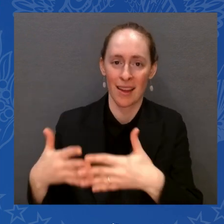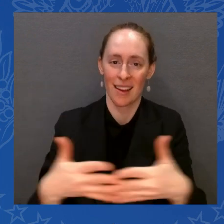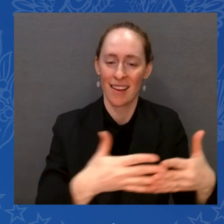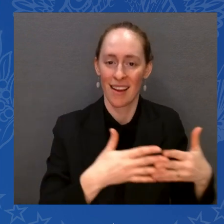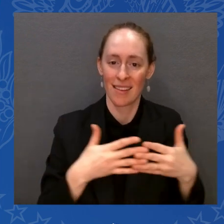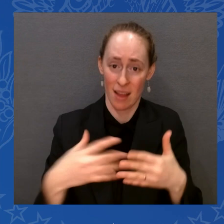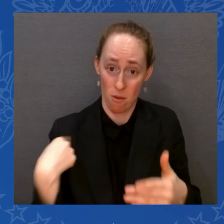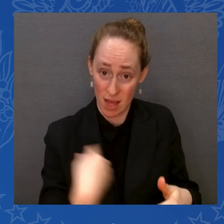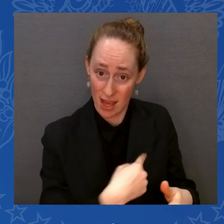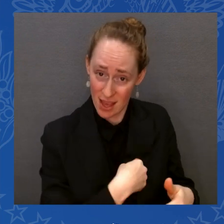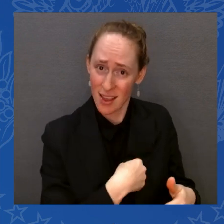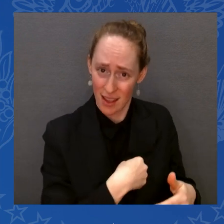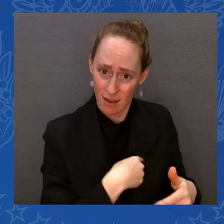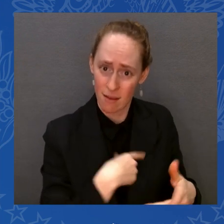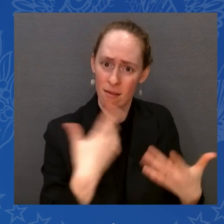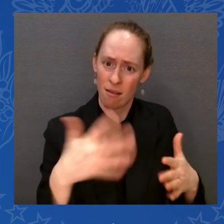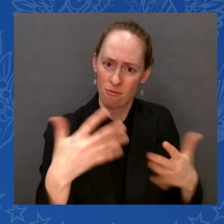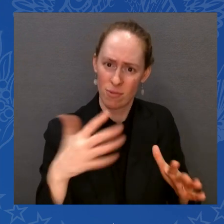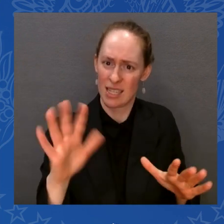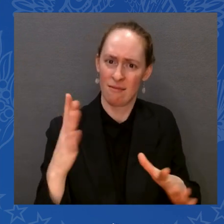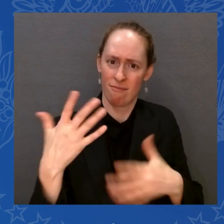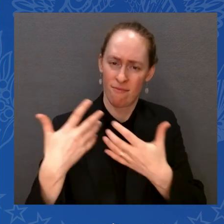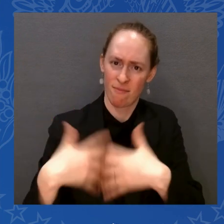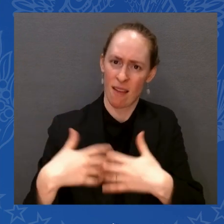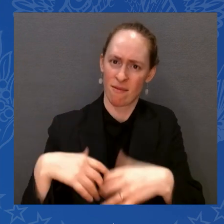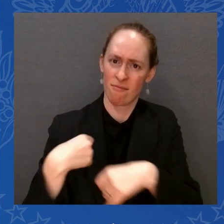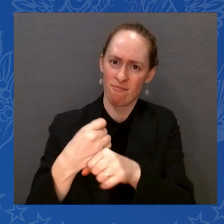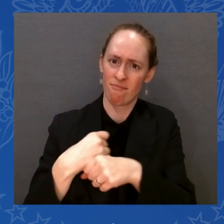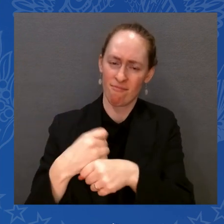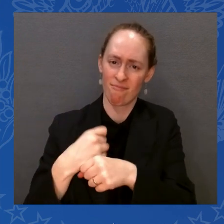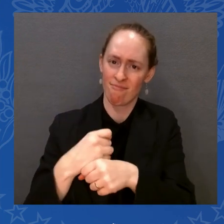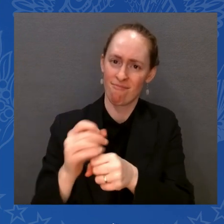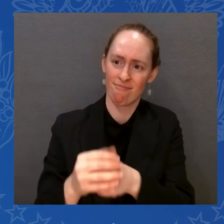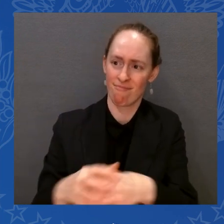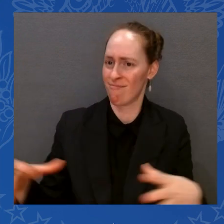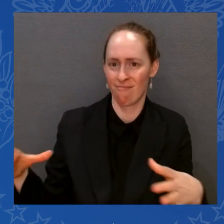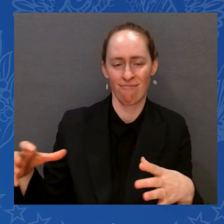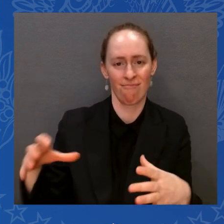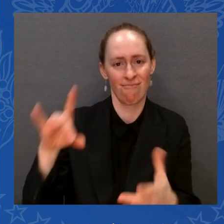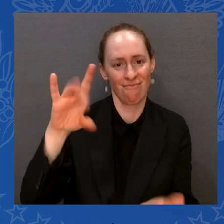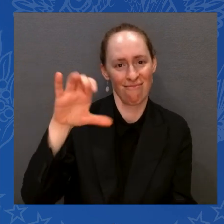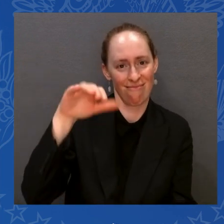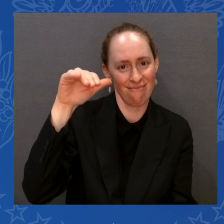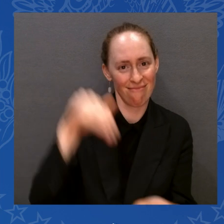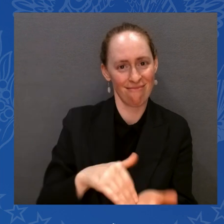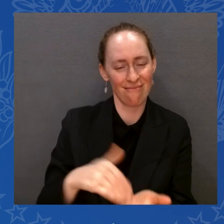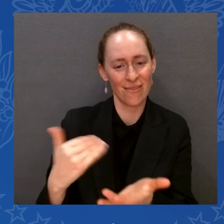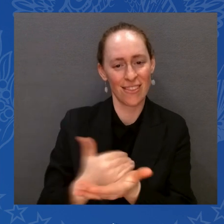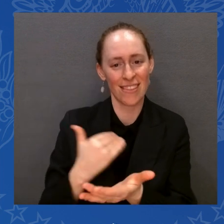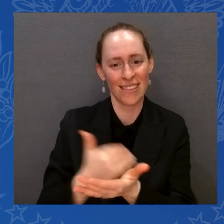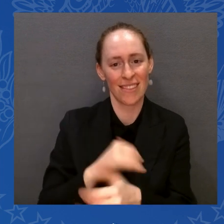Where -- I mean it sincerely -- with jobs you can live on. Where is it written America can't lead the world